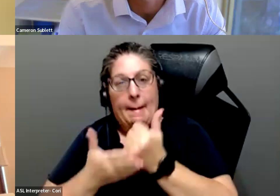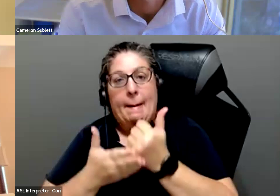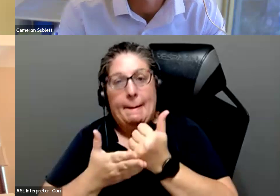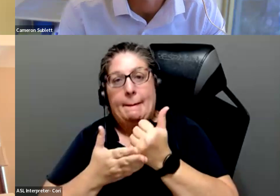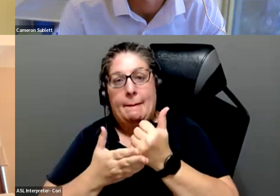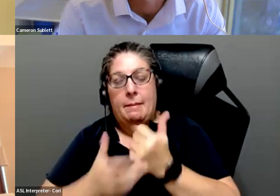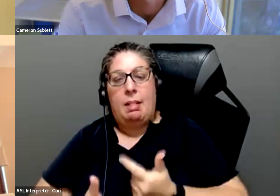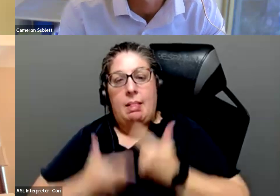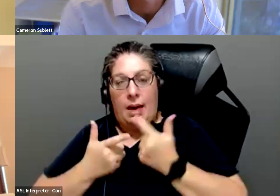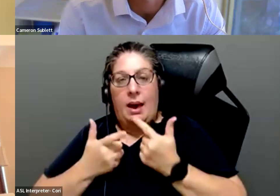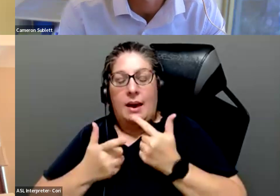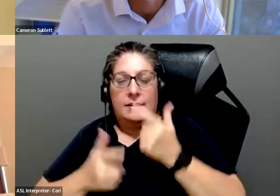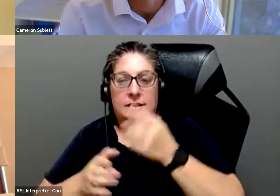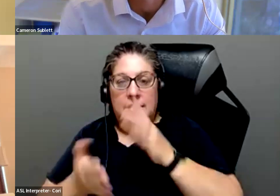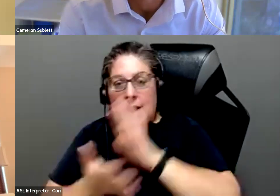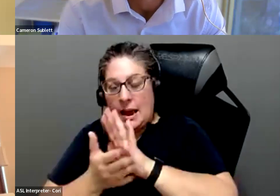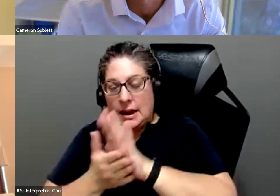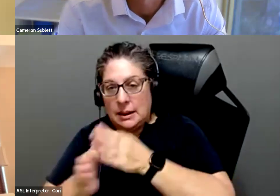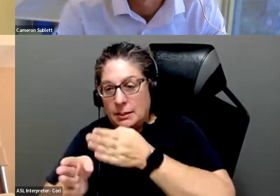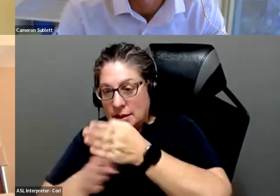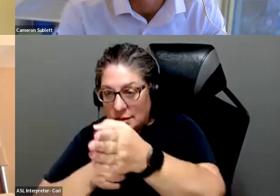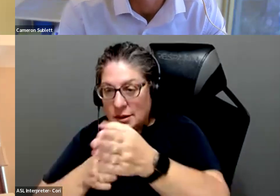academic trajectories of the students participating in it.